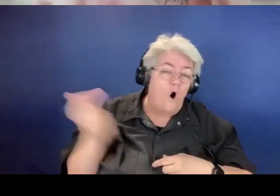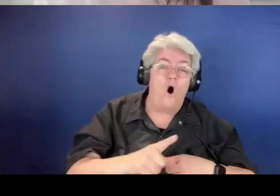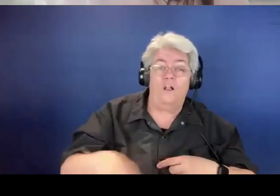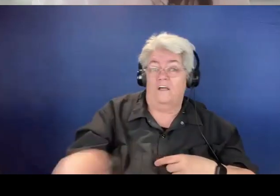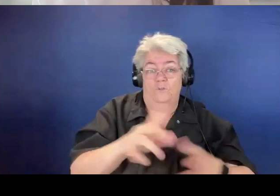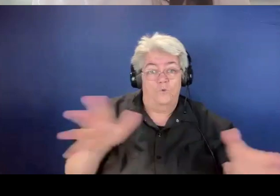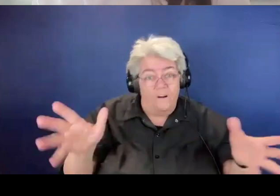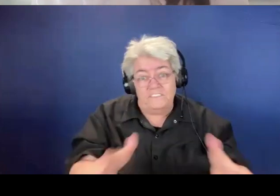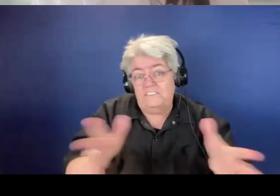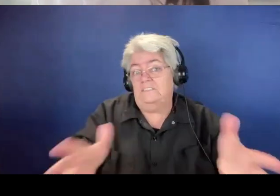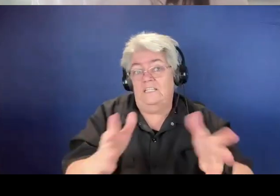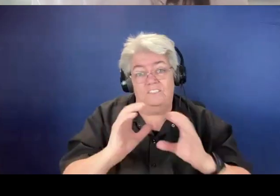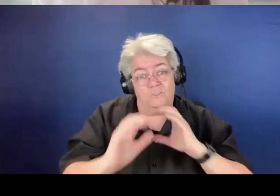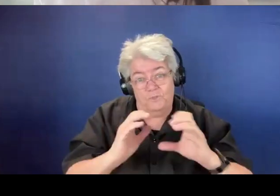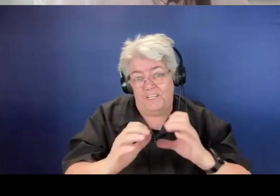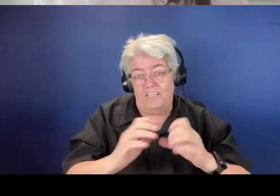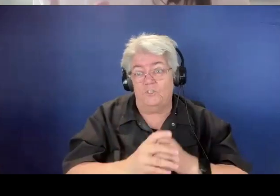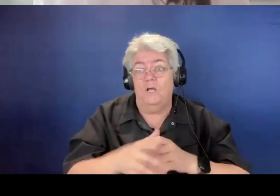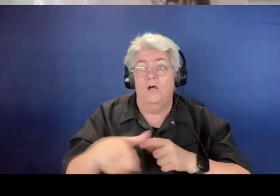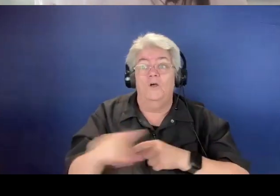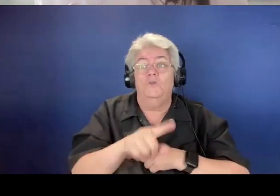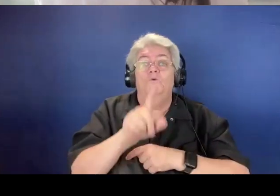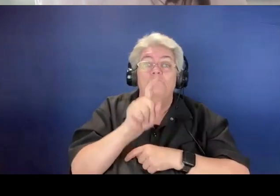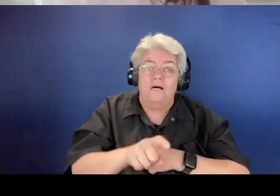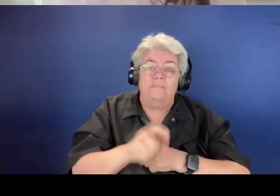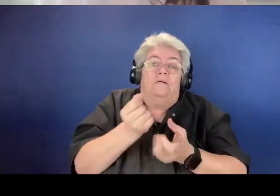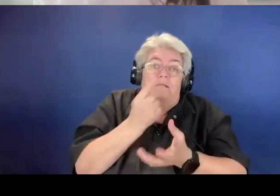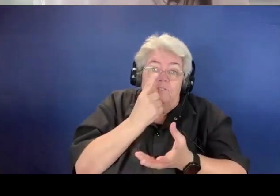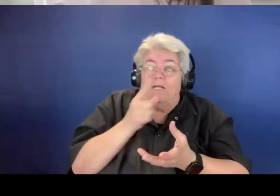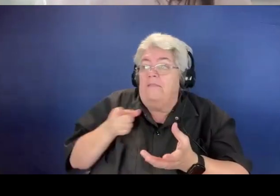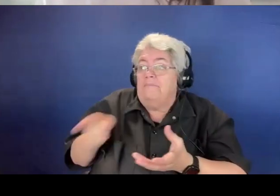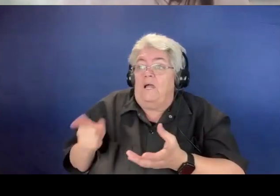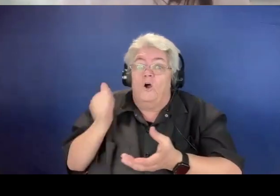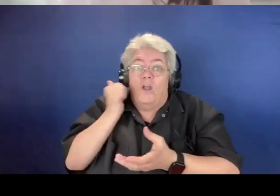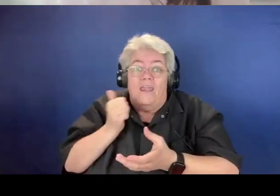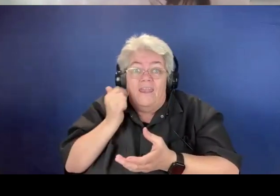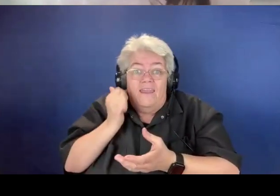You have to have an understanding of that client's daily life, perception of